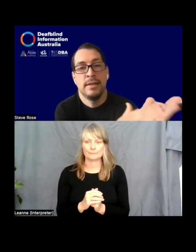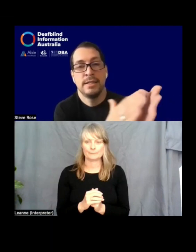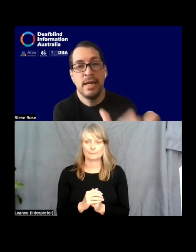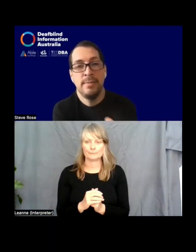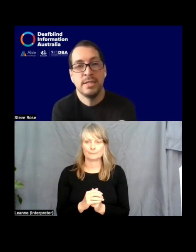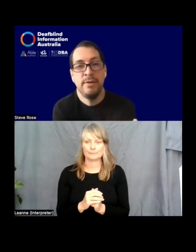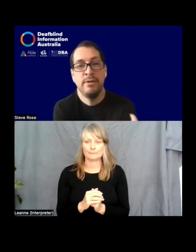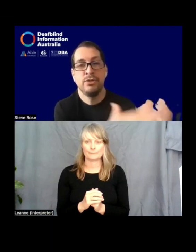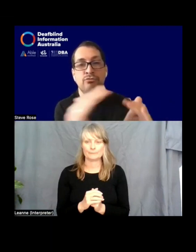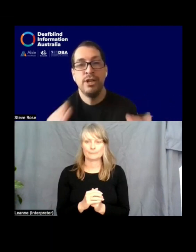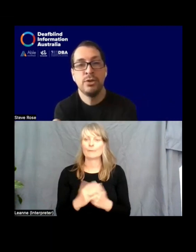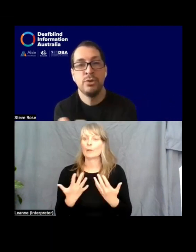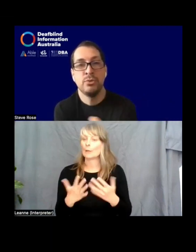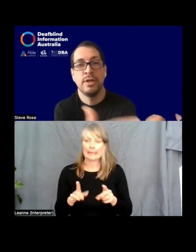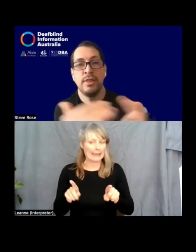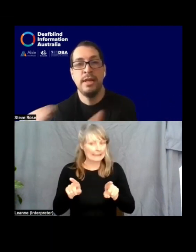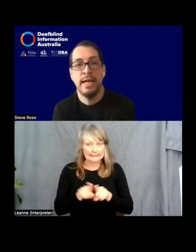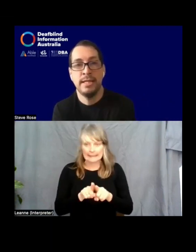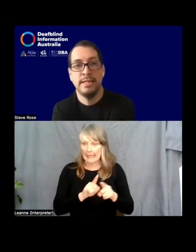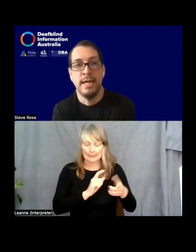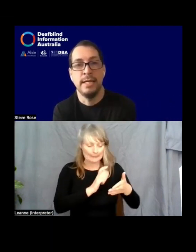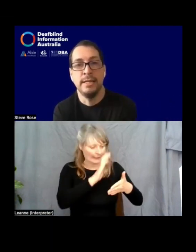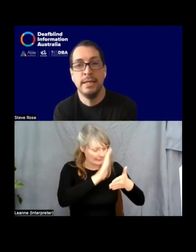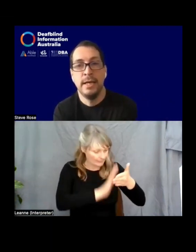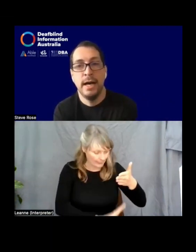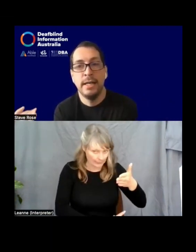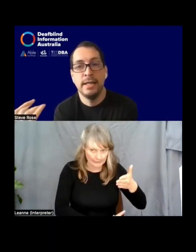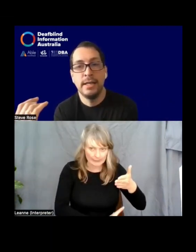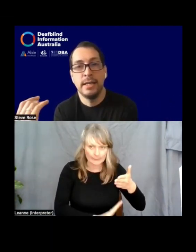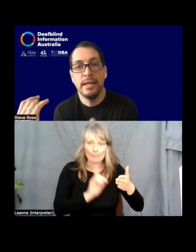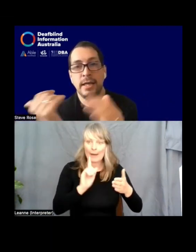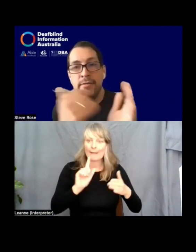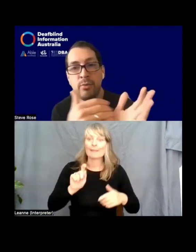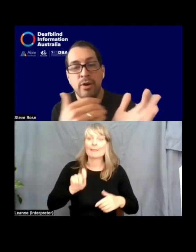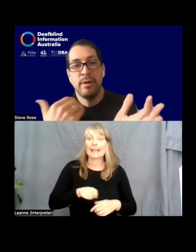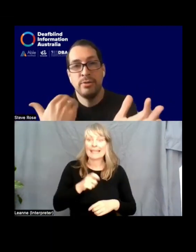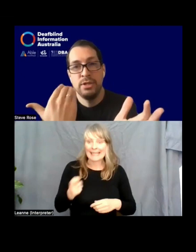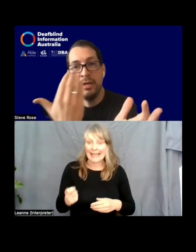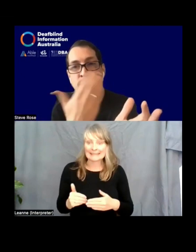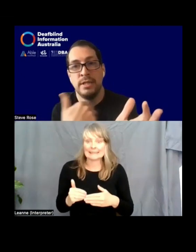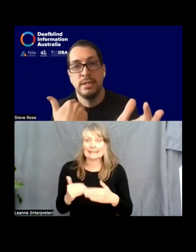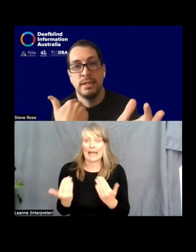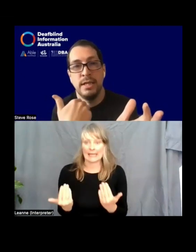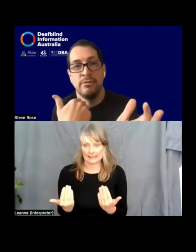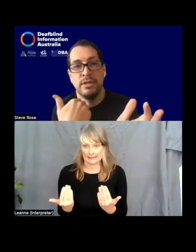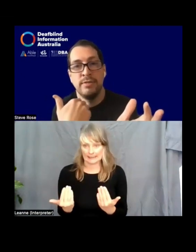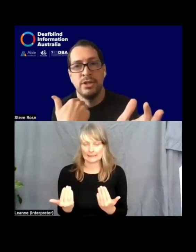it is the same experience recalled the next day. I think if you were able to notice Ingrid's